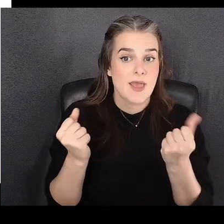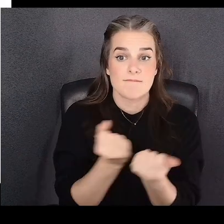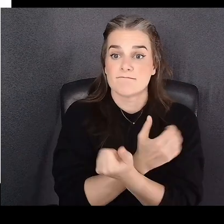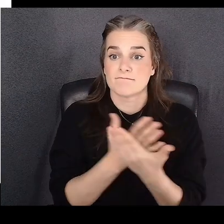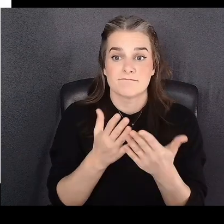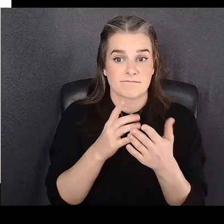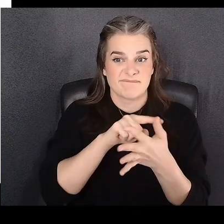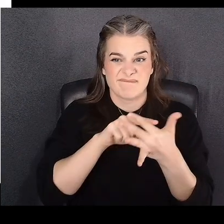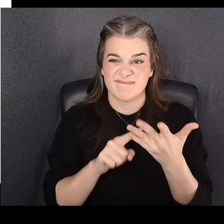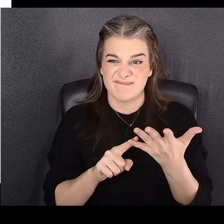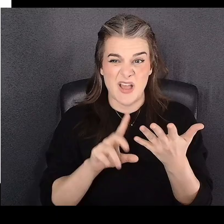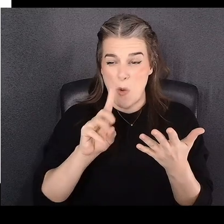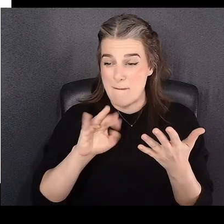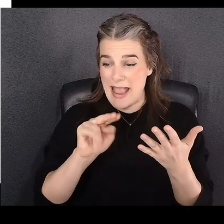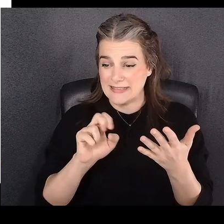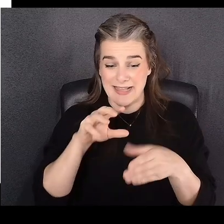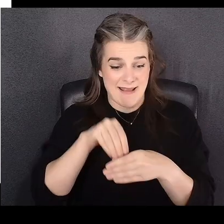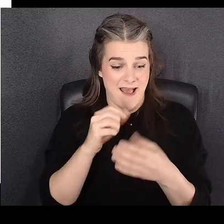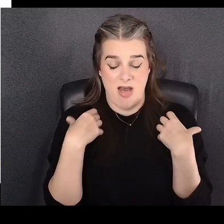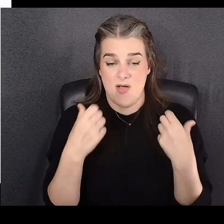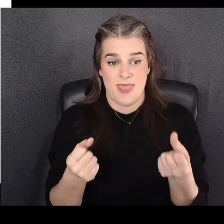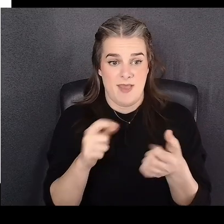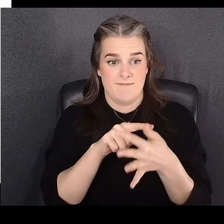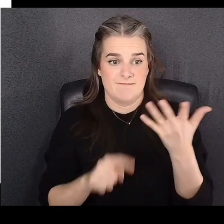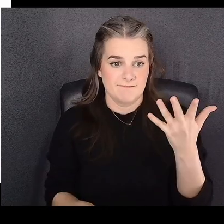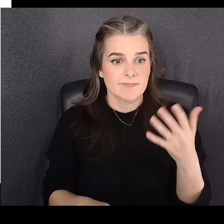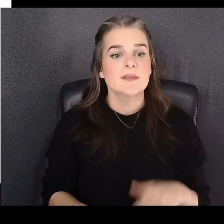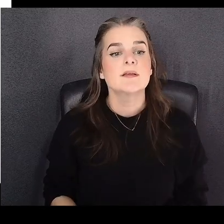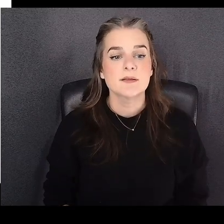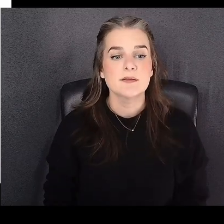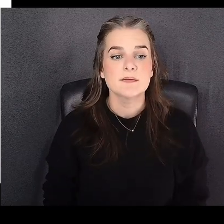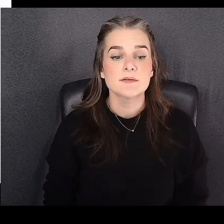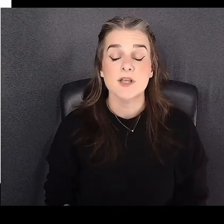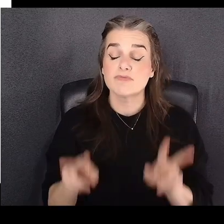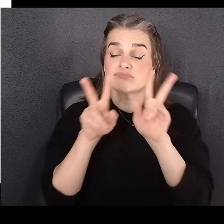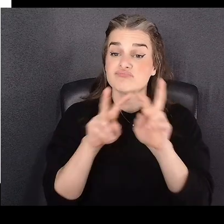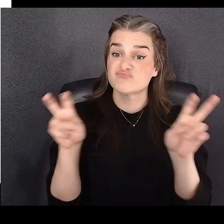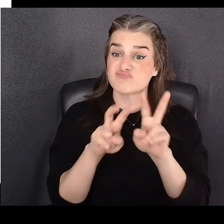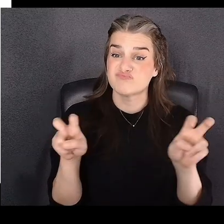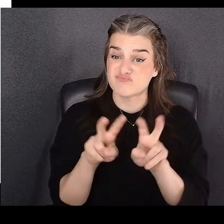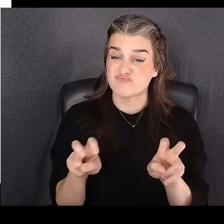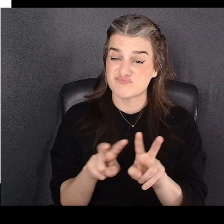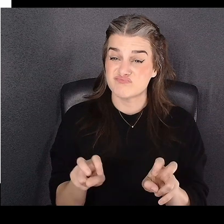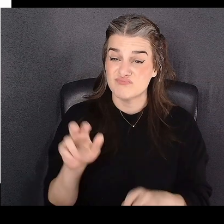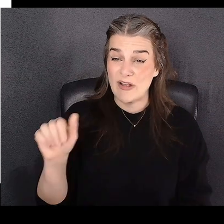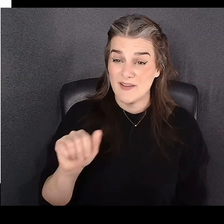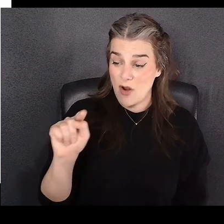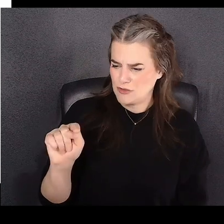So just an overview of the options of assistive technology. It can cover different categories.